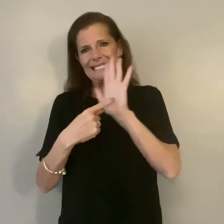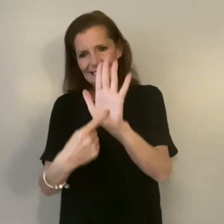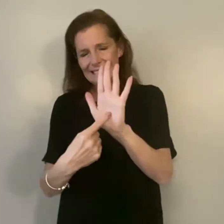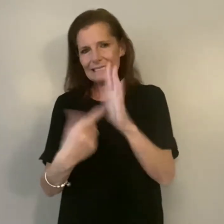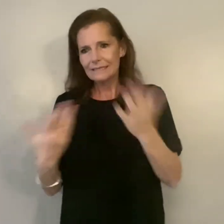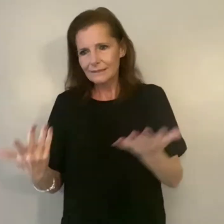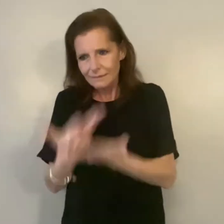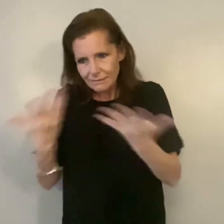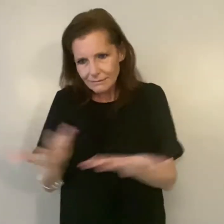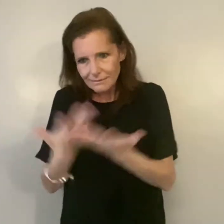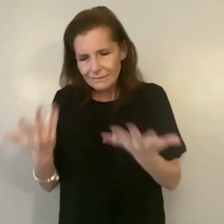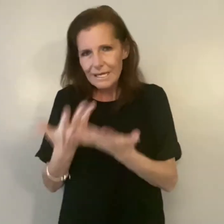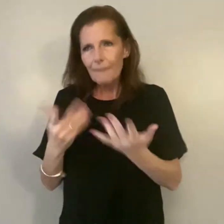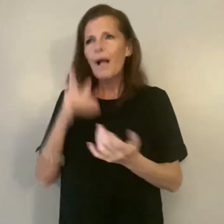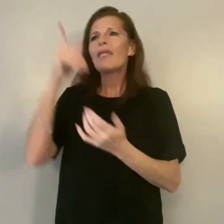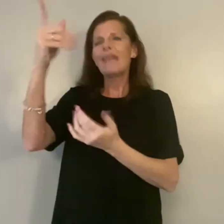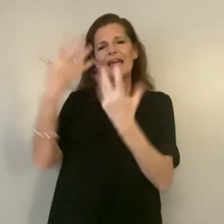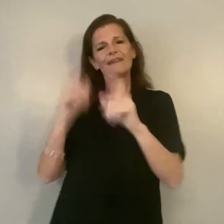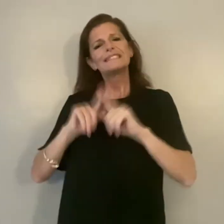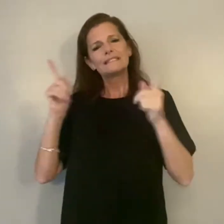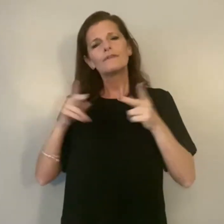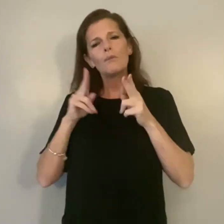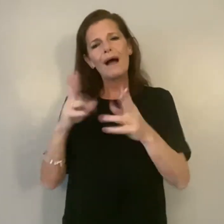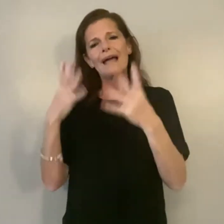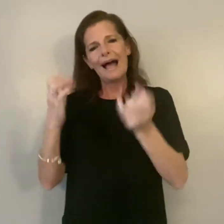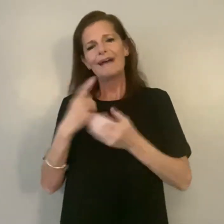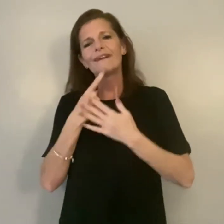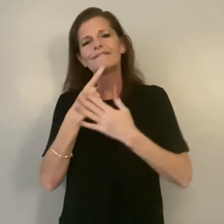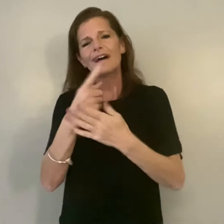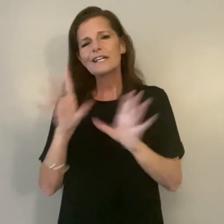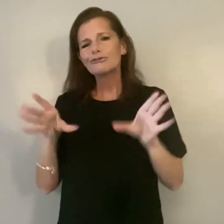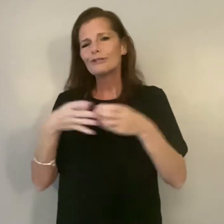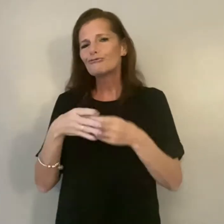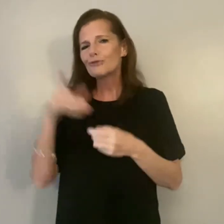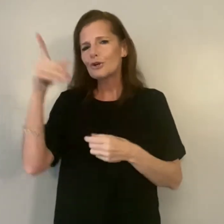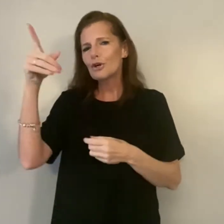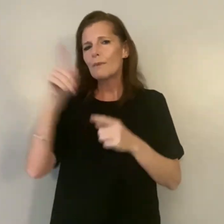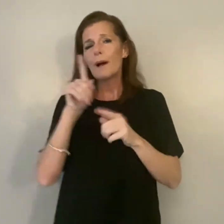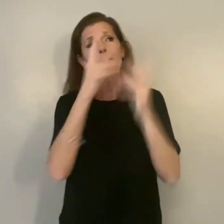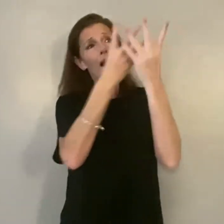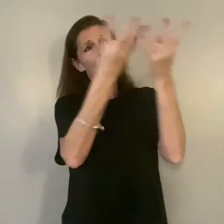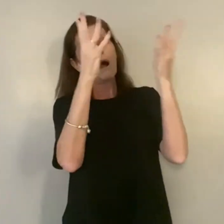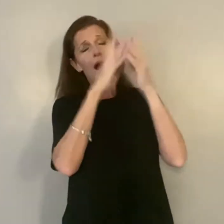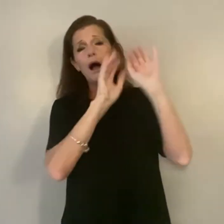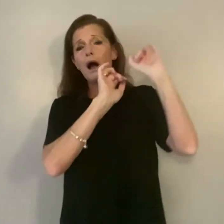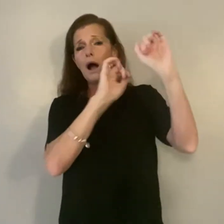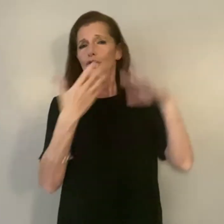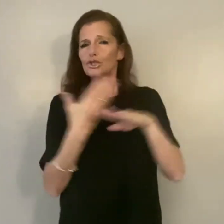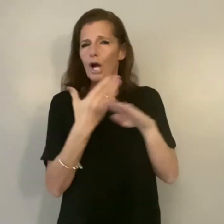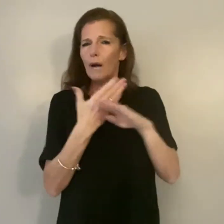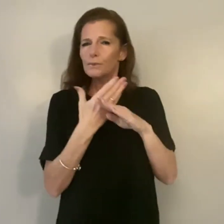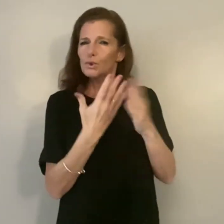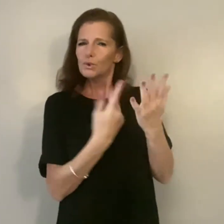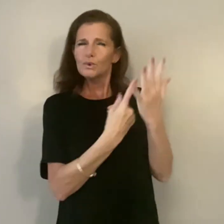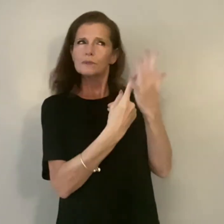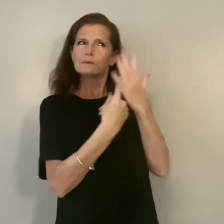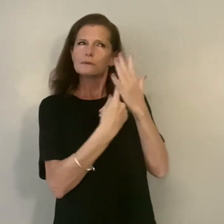and pushes you to reflect. Now they achieve that in other ways they have an advisory group and so on, but a board's role can and should be to push just to that level where